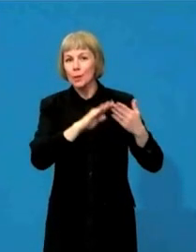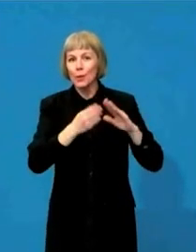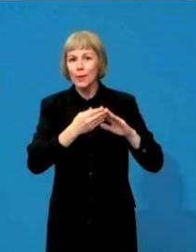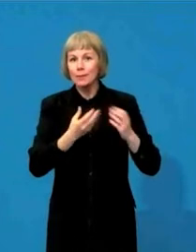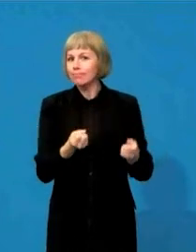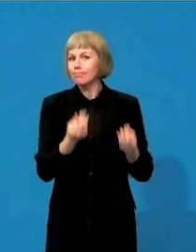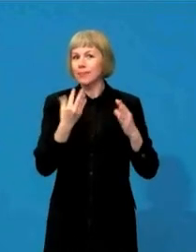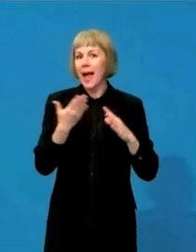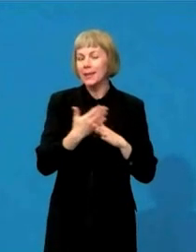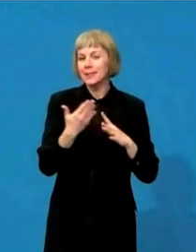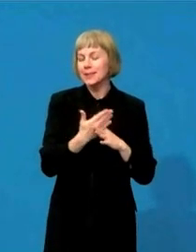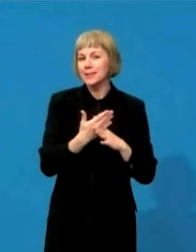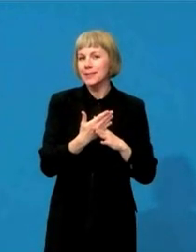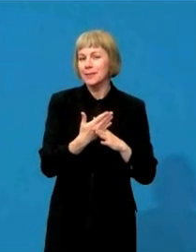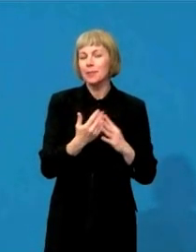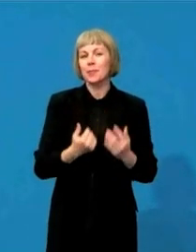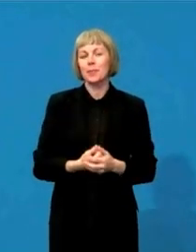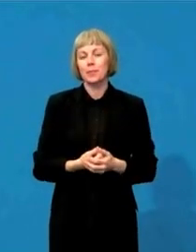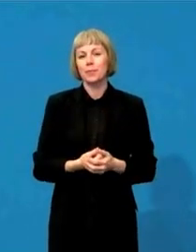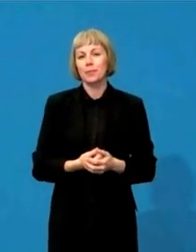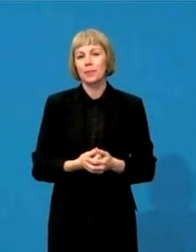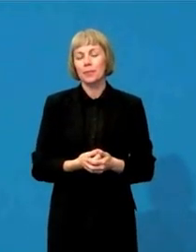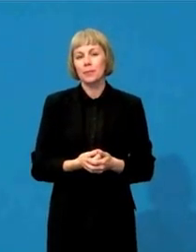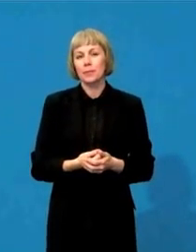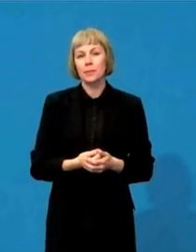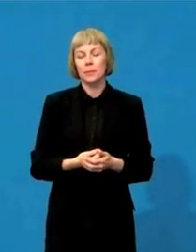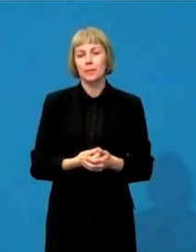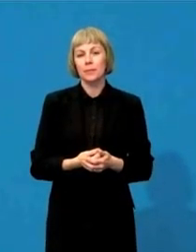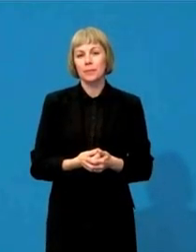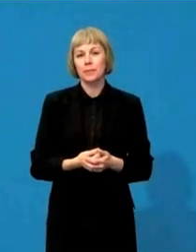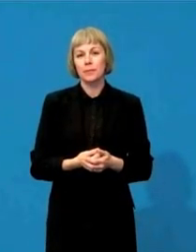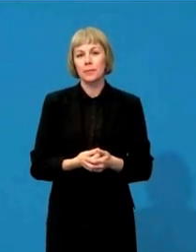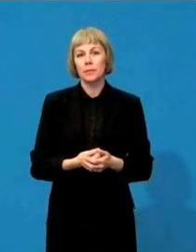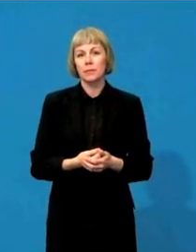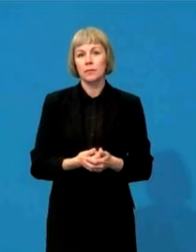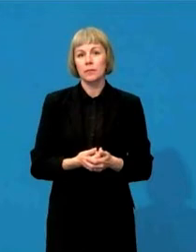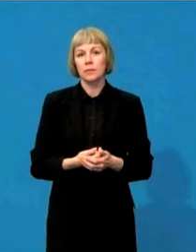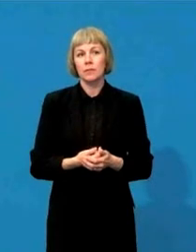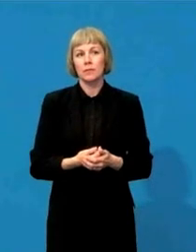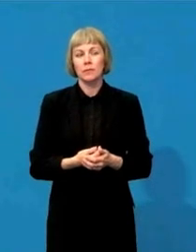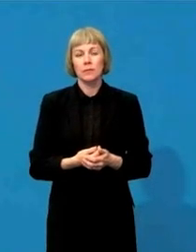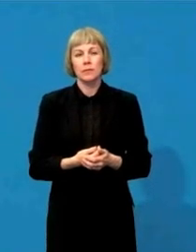And that's - and people shouldn't have to decide to move to be able to get that,